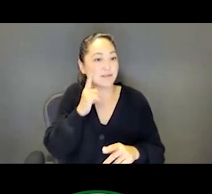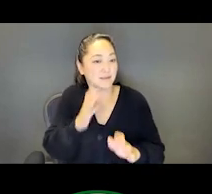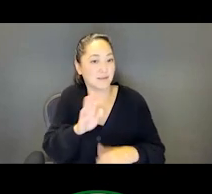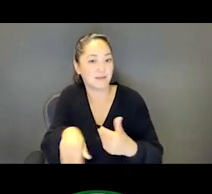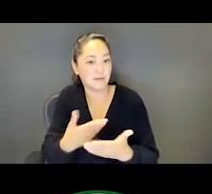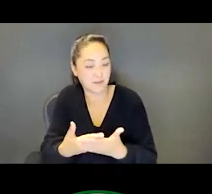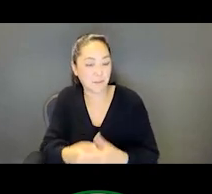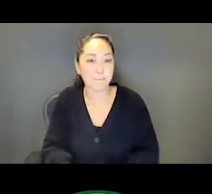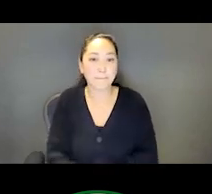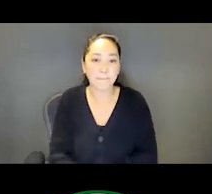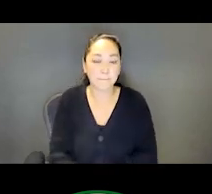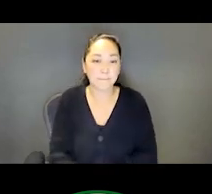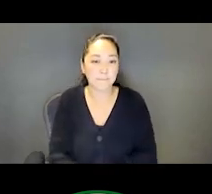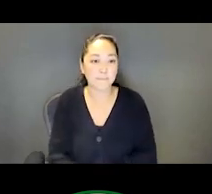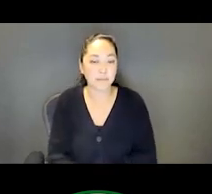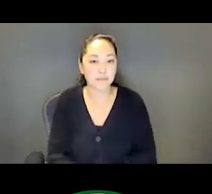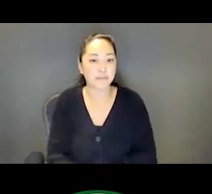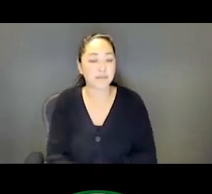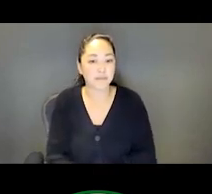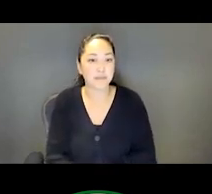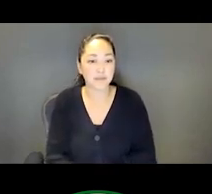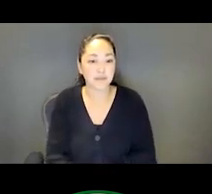and time again over the last 3 days. Yeah.